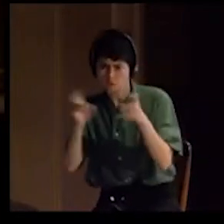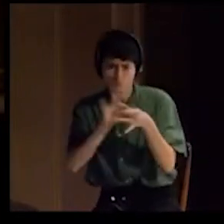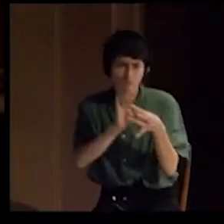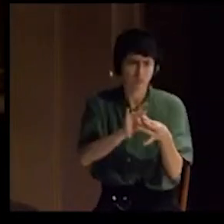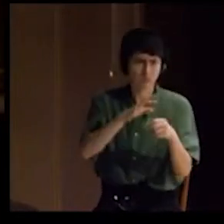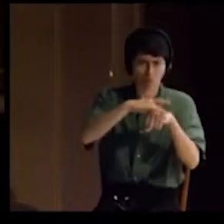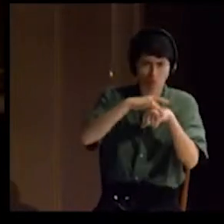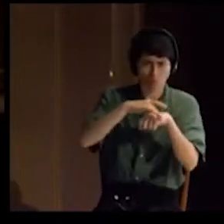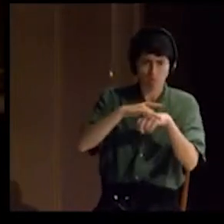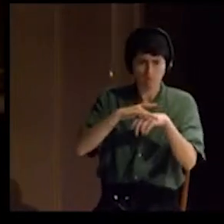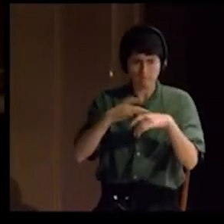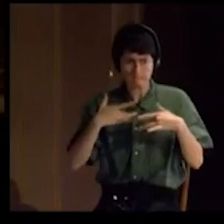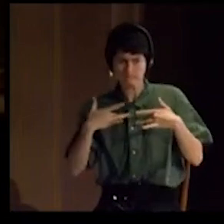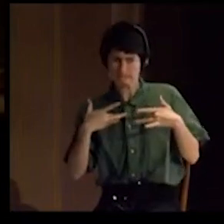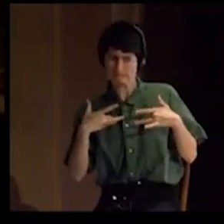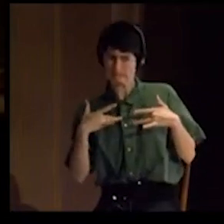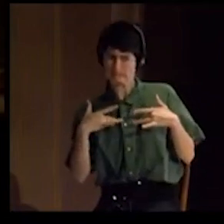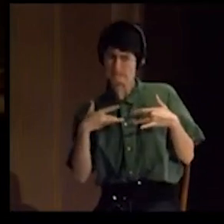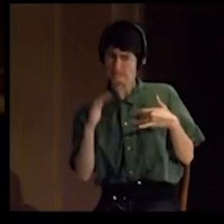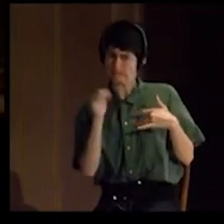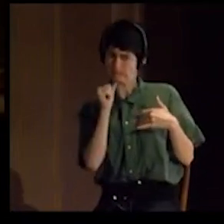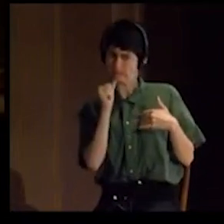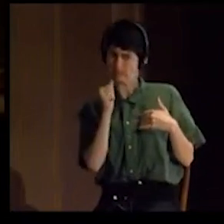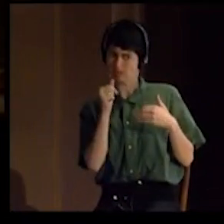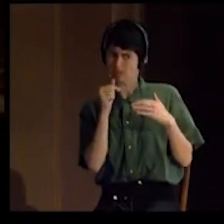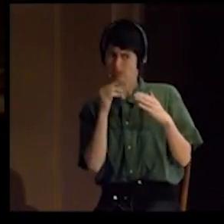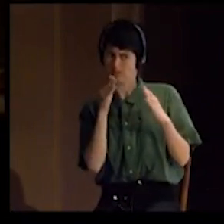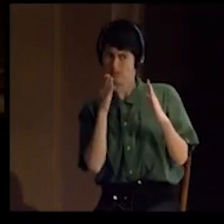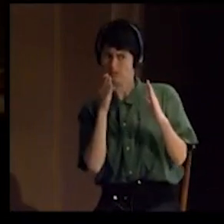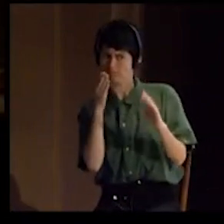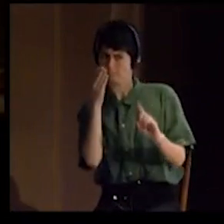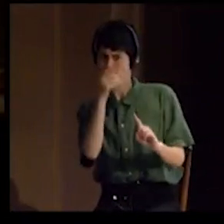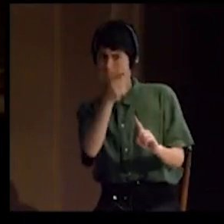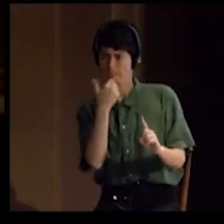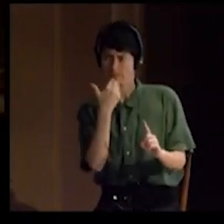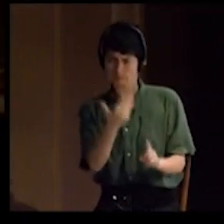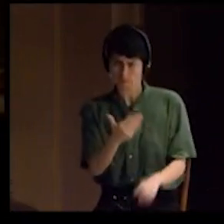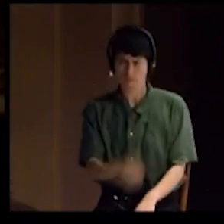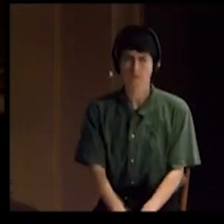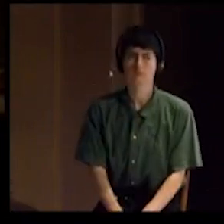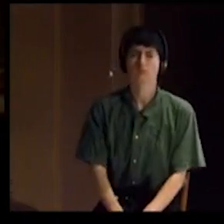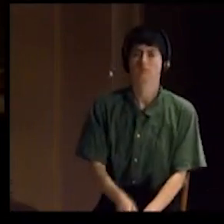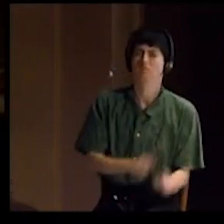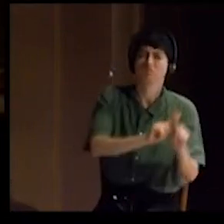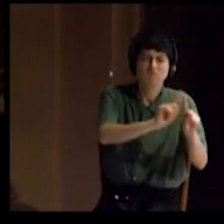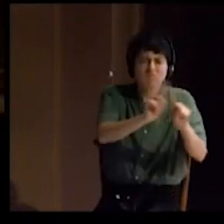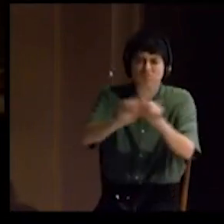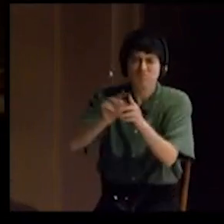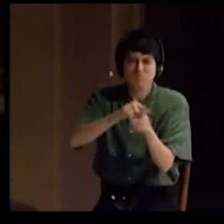habitat modification through human activity, threats from invasive species, and conservation efforts.